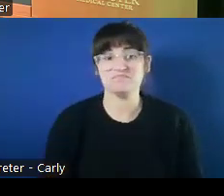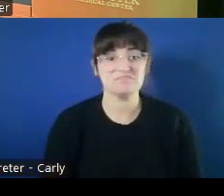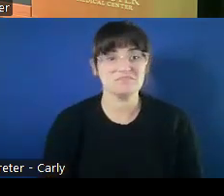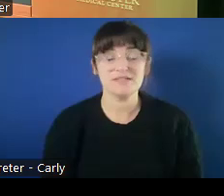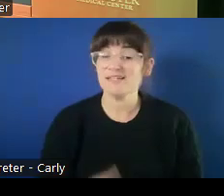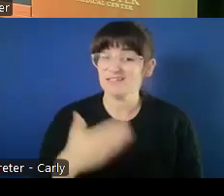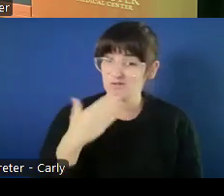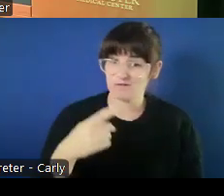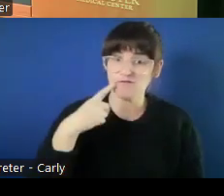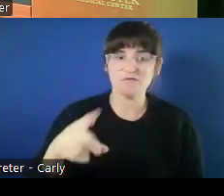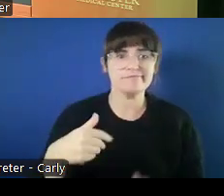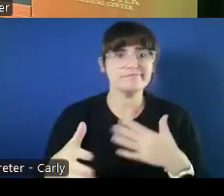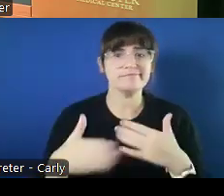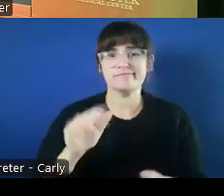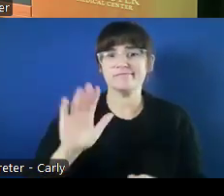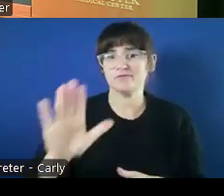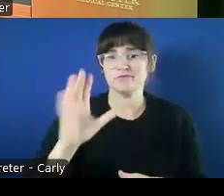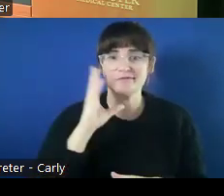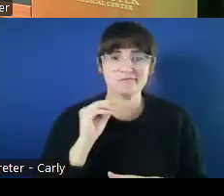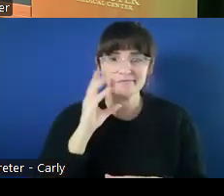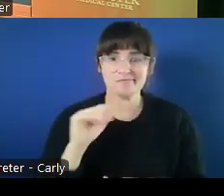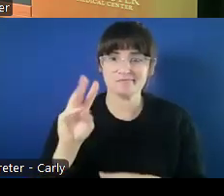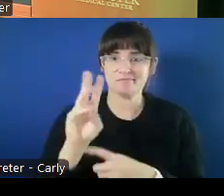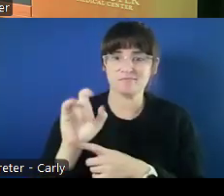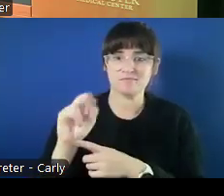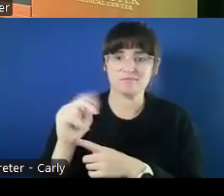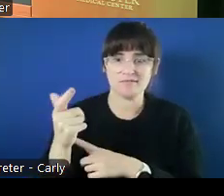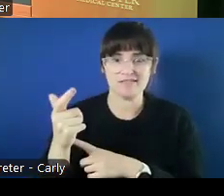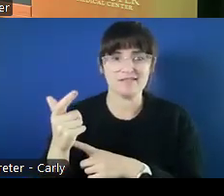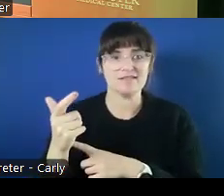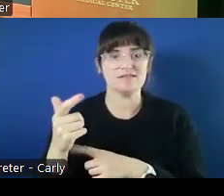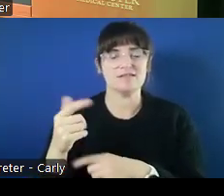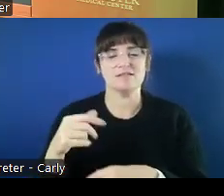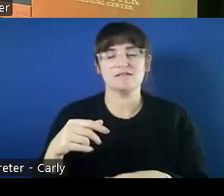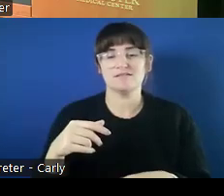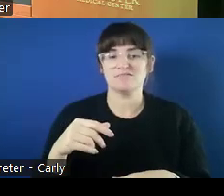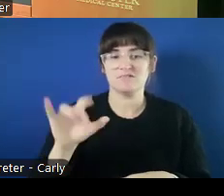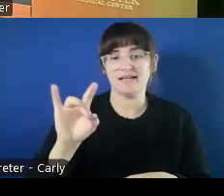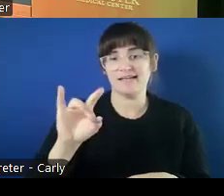regardless of the kind of well-being that you have so um all about kind of an 8 to 10% reduction in